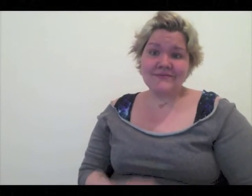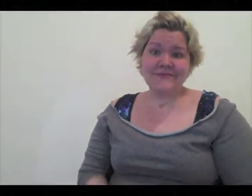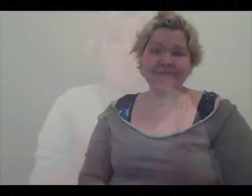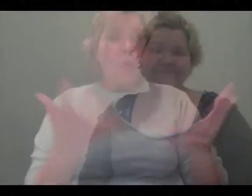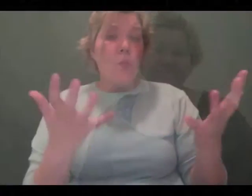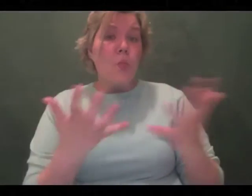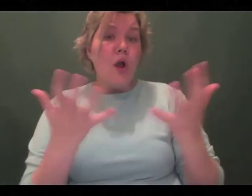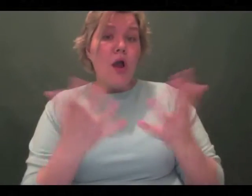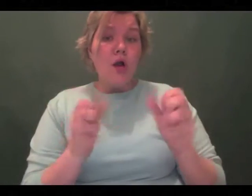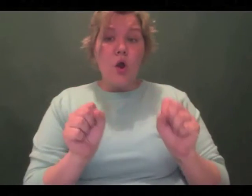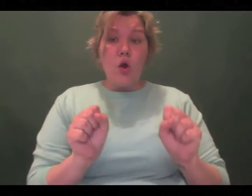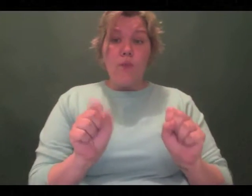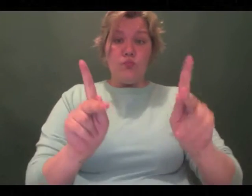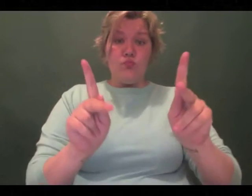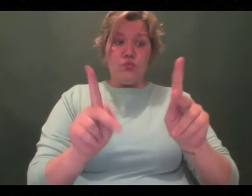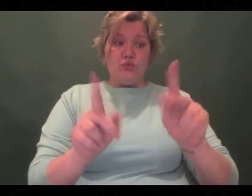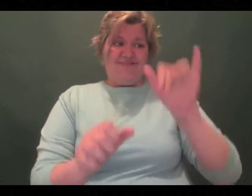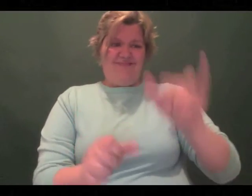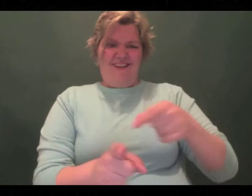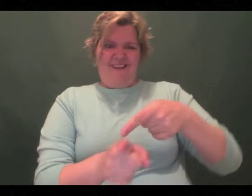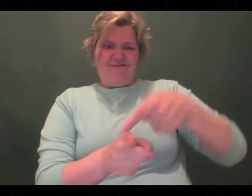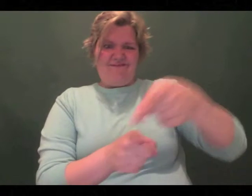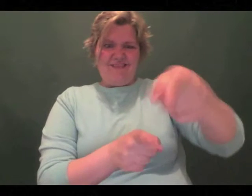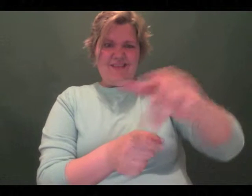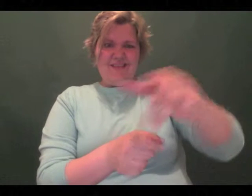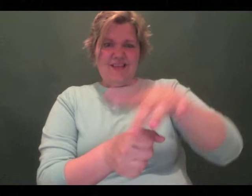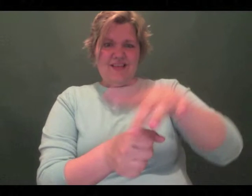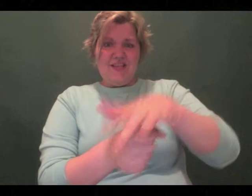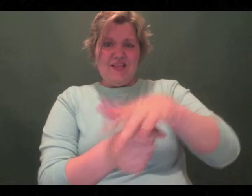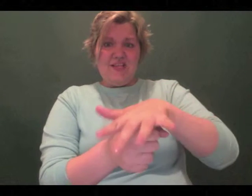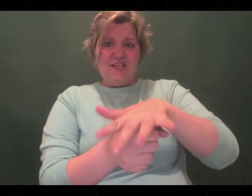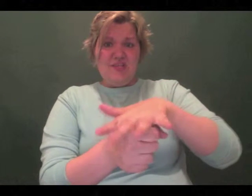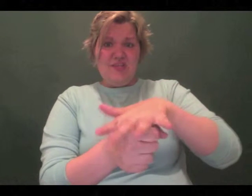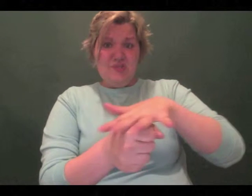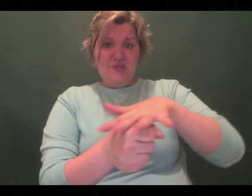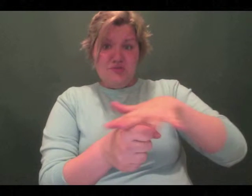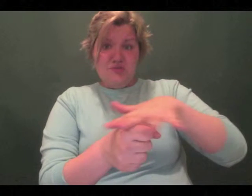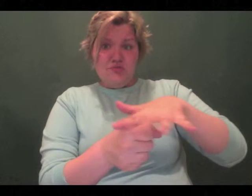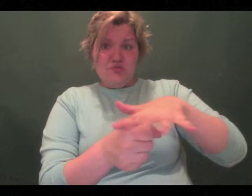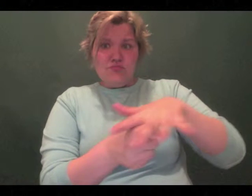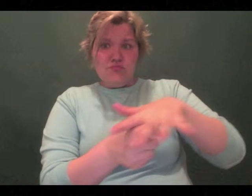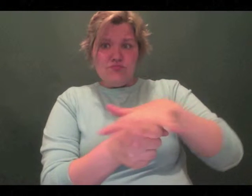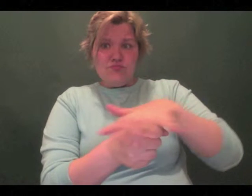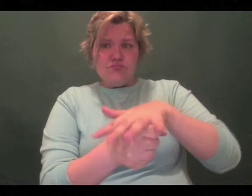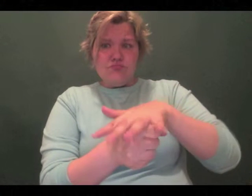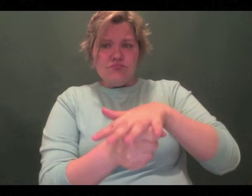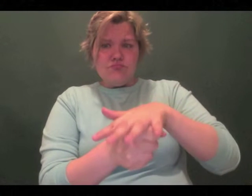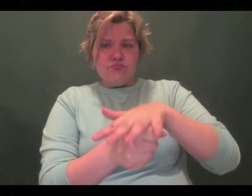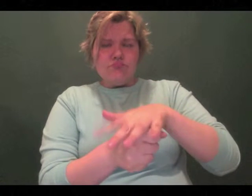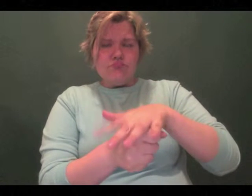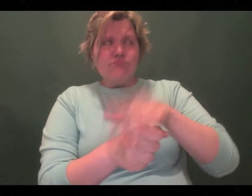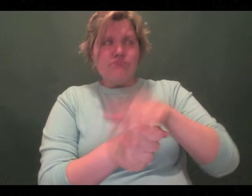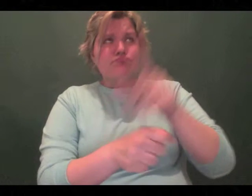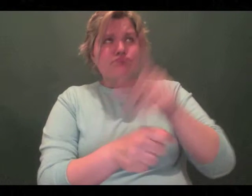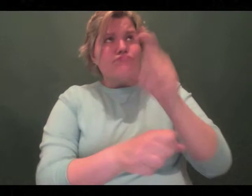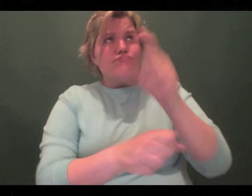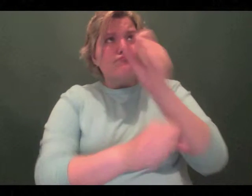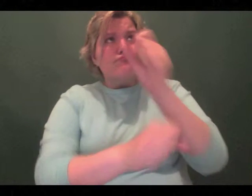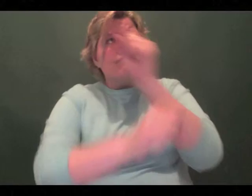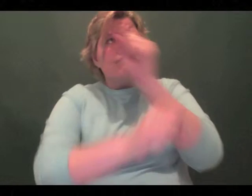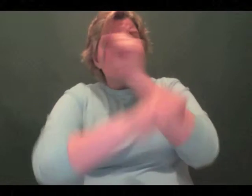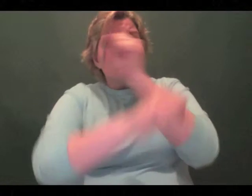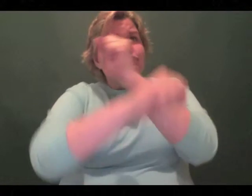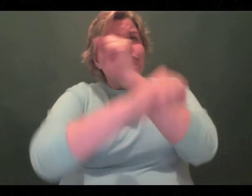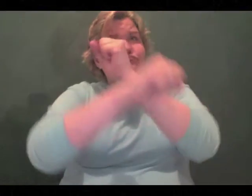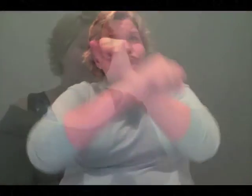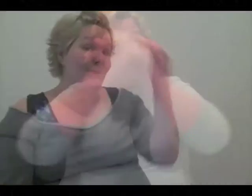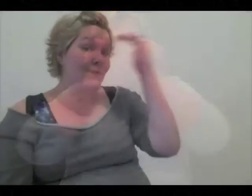What are the opportunities in the sector you see from where you are today?